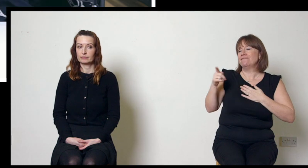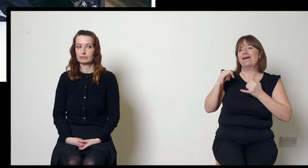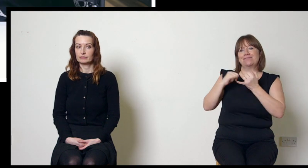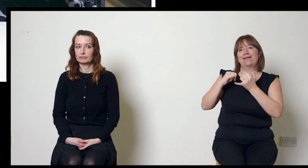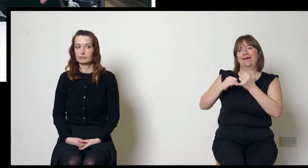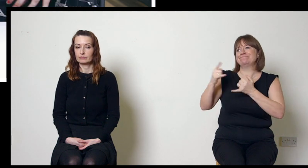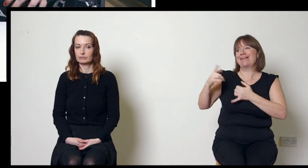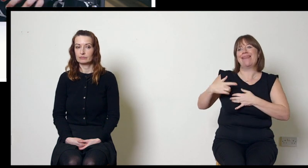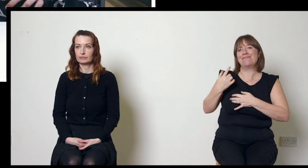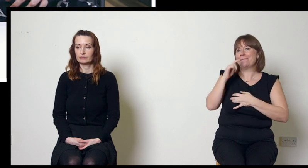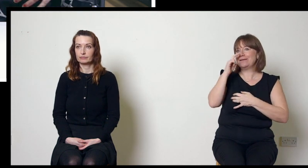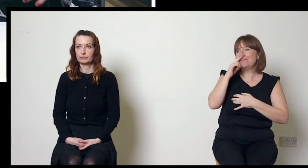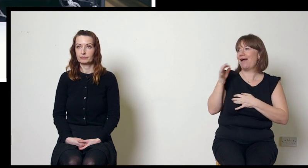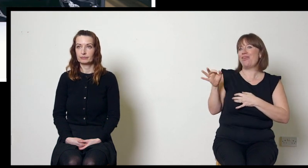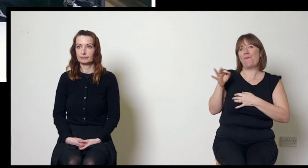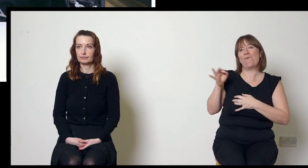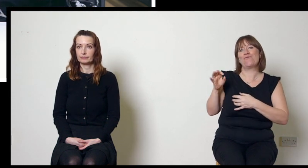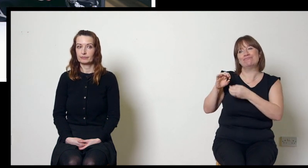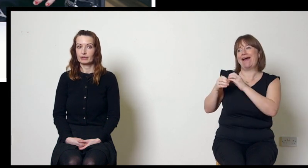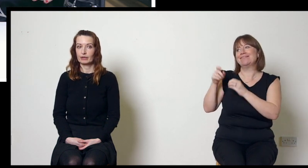and is a local creative but maybe didn't have